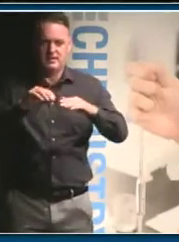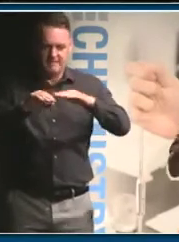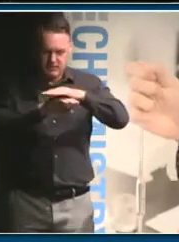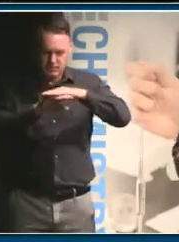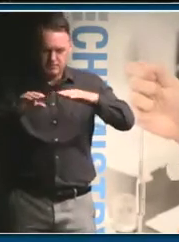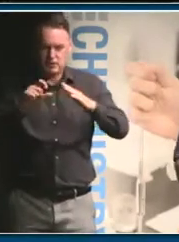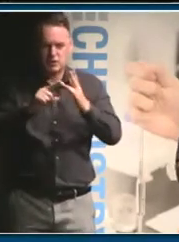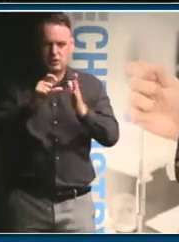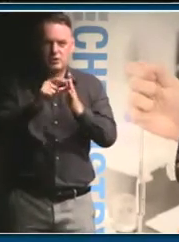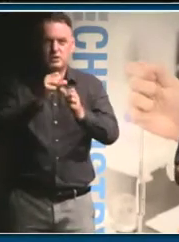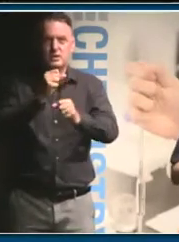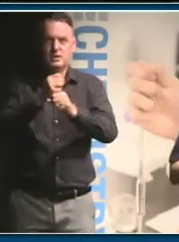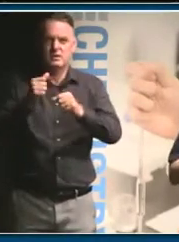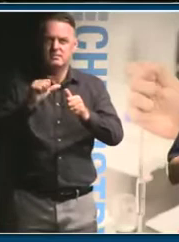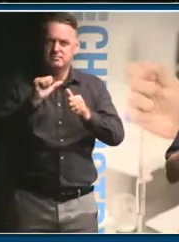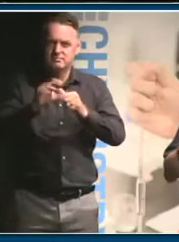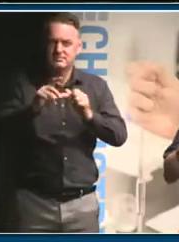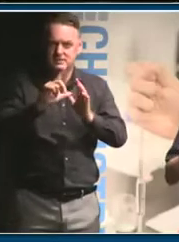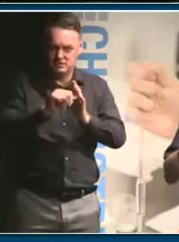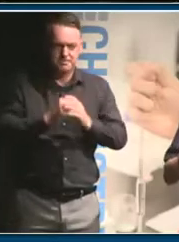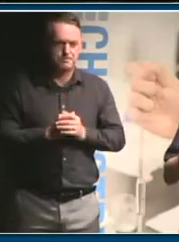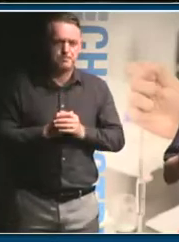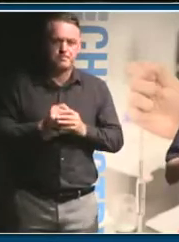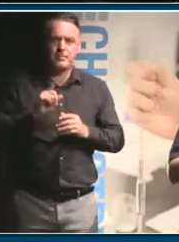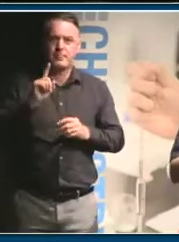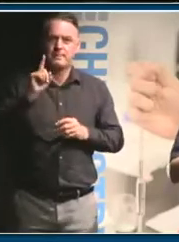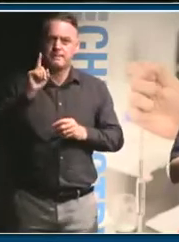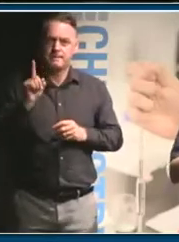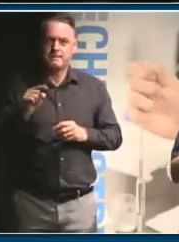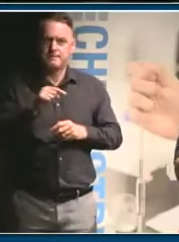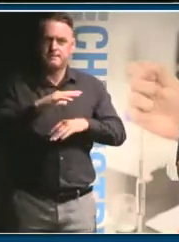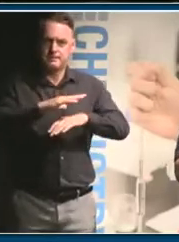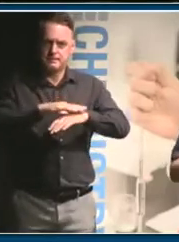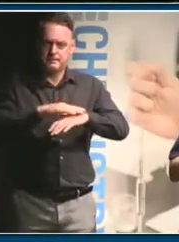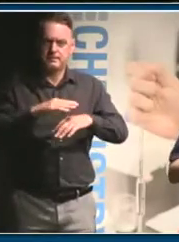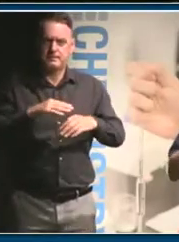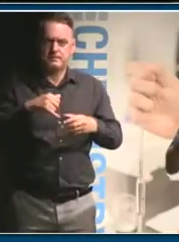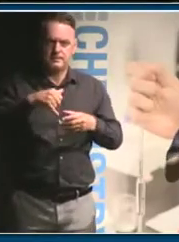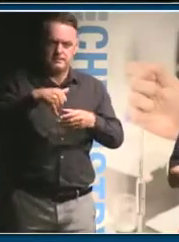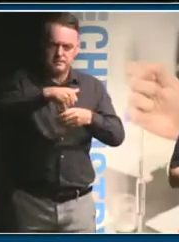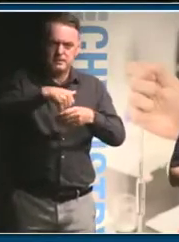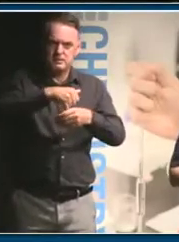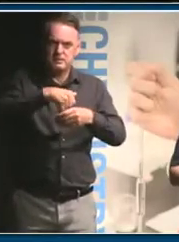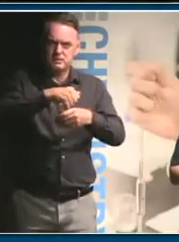just had a really good time but what would a medicinal chemist do at a place like Polaroid?